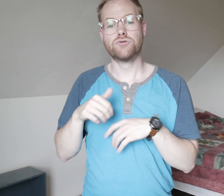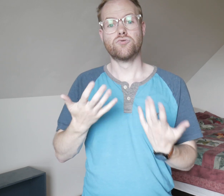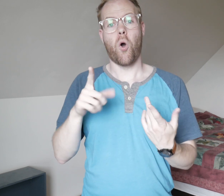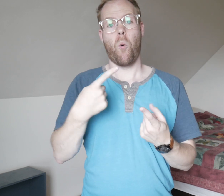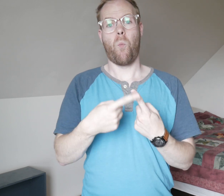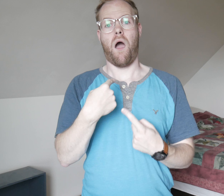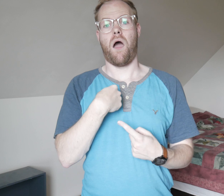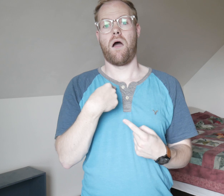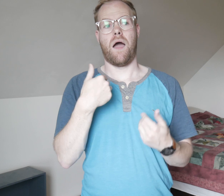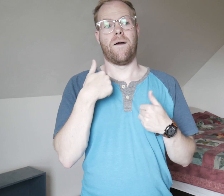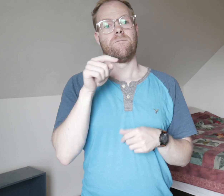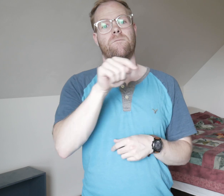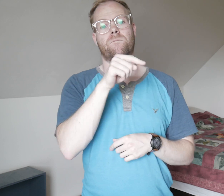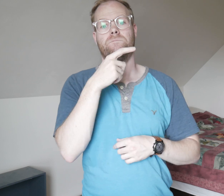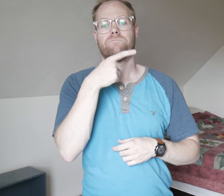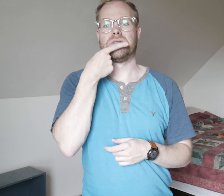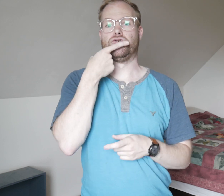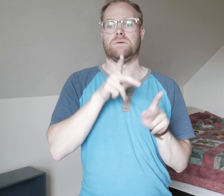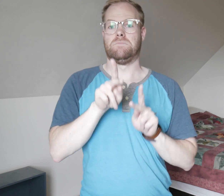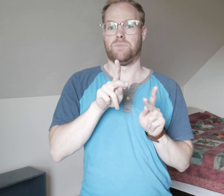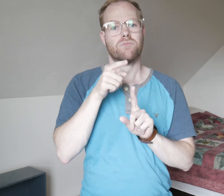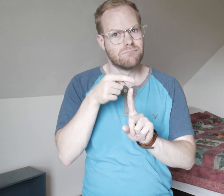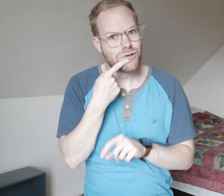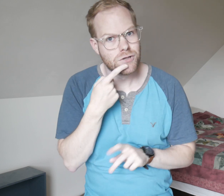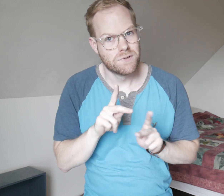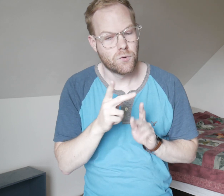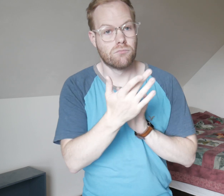So when I have hearing people--hearing people!--